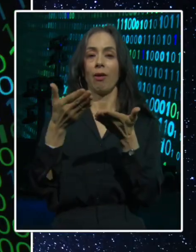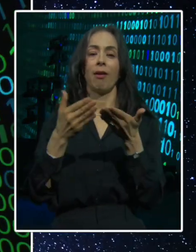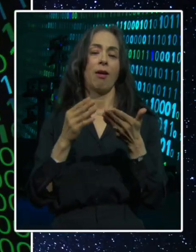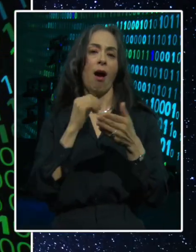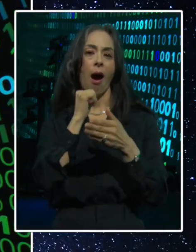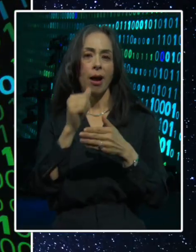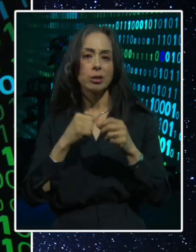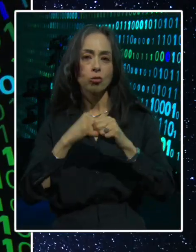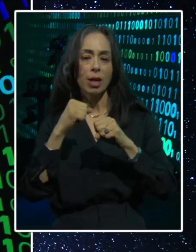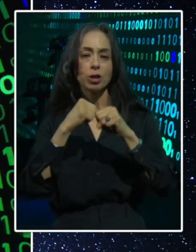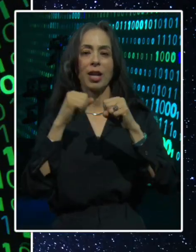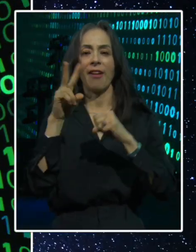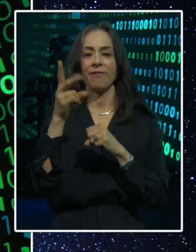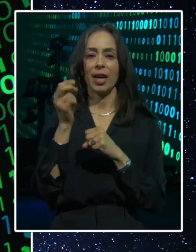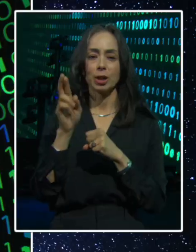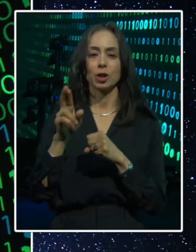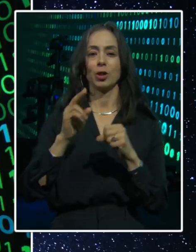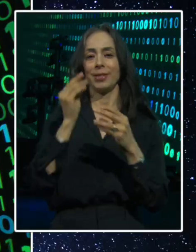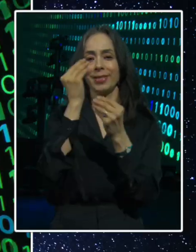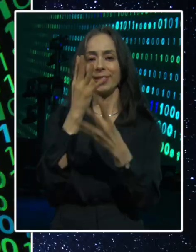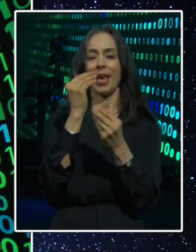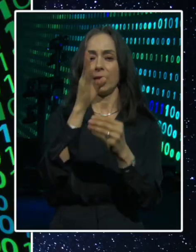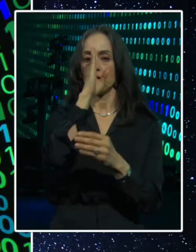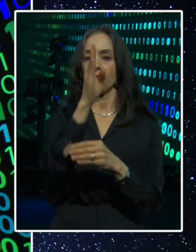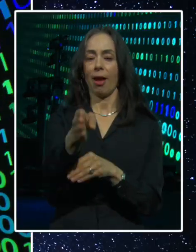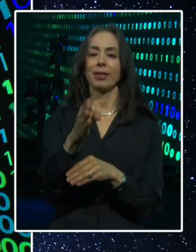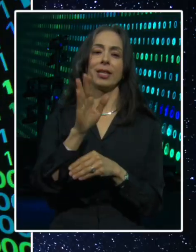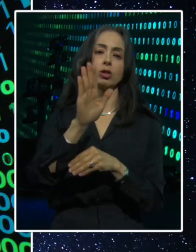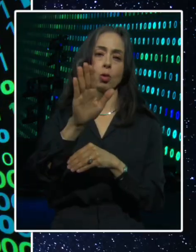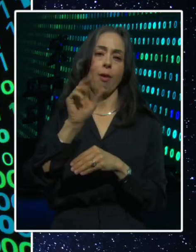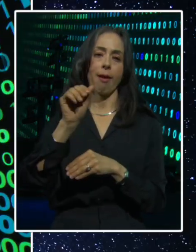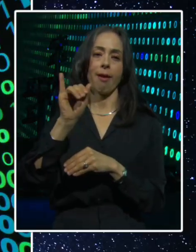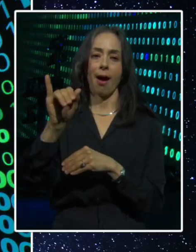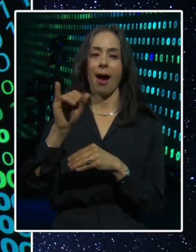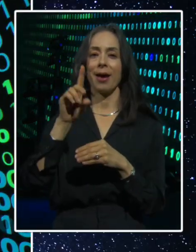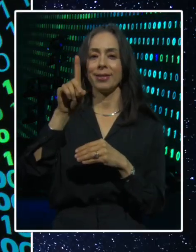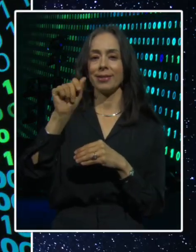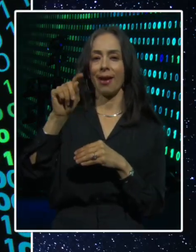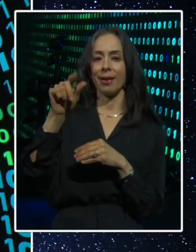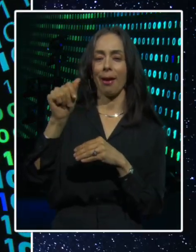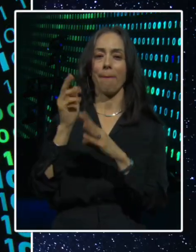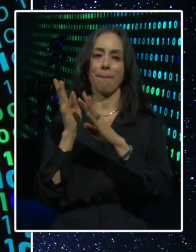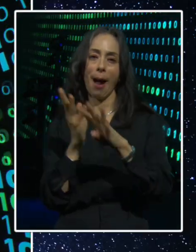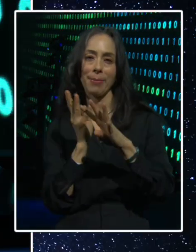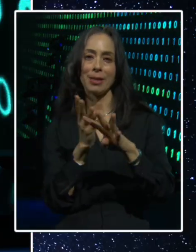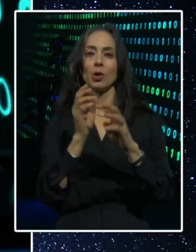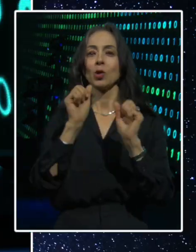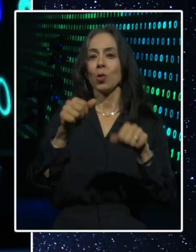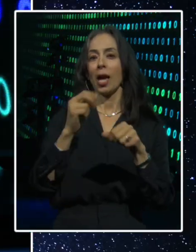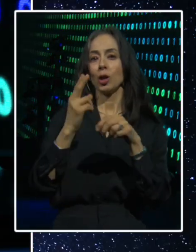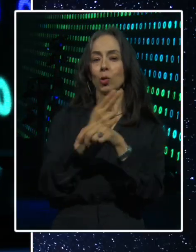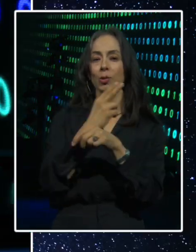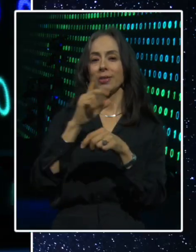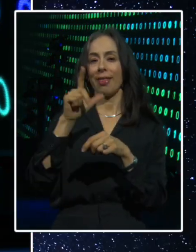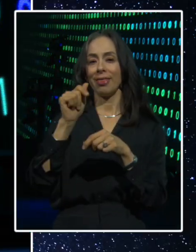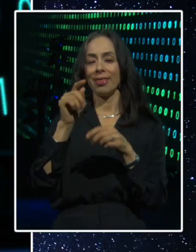You can now deliver unstructured and vector data directly into your AI data pipeline,